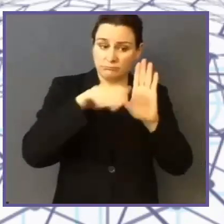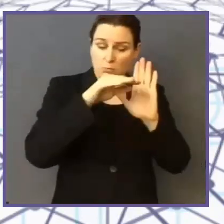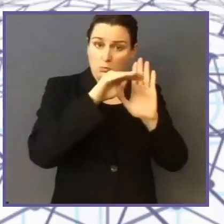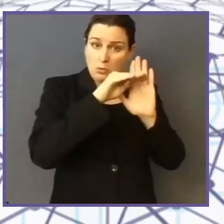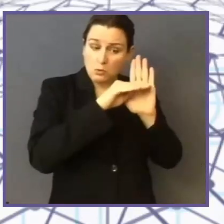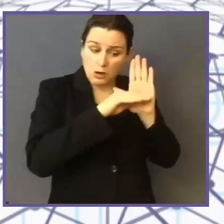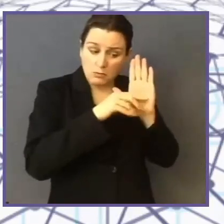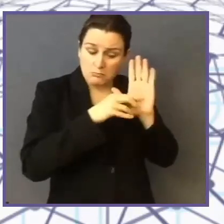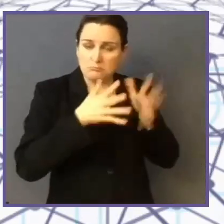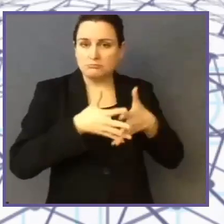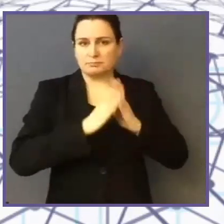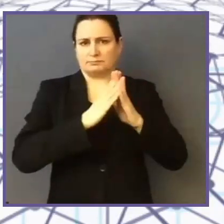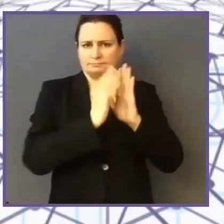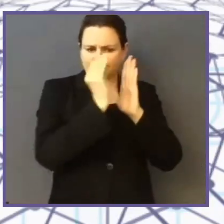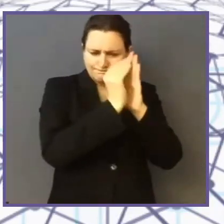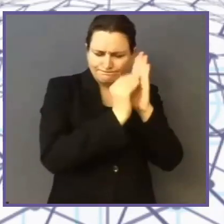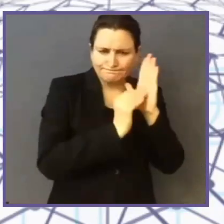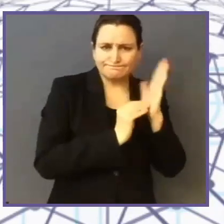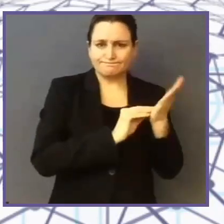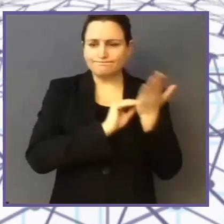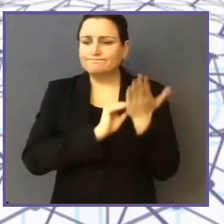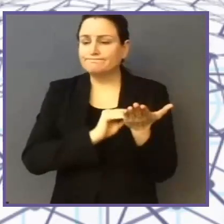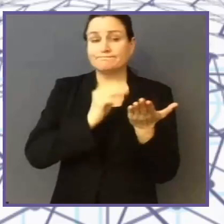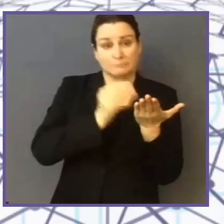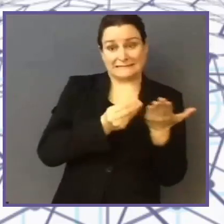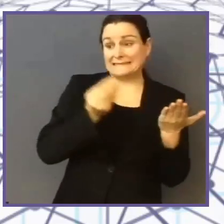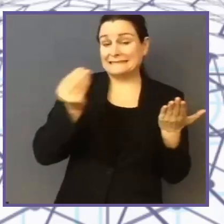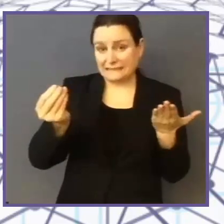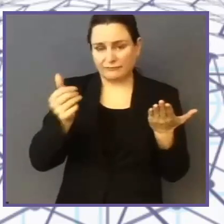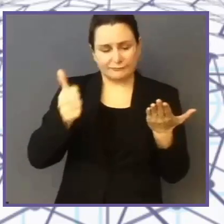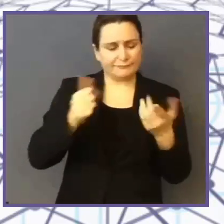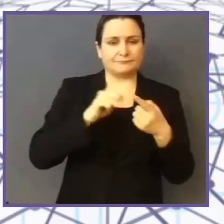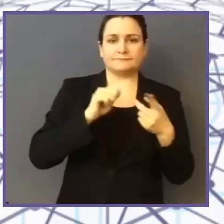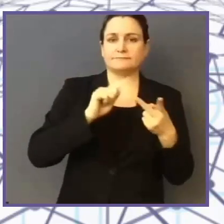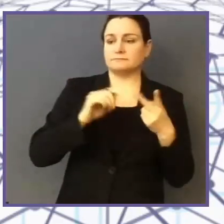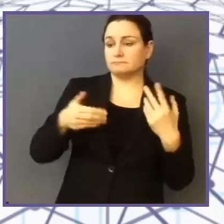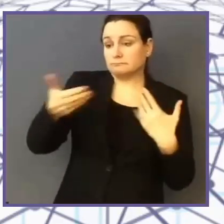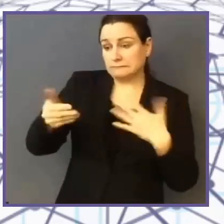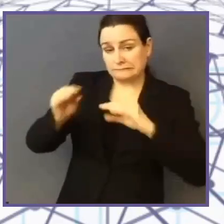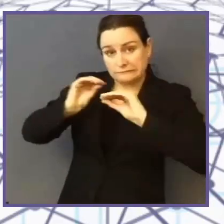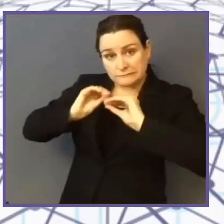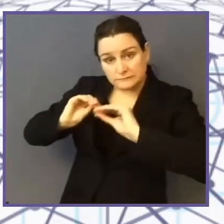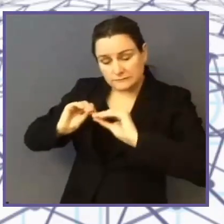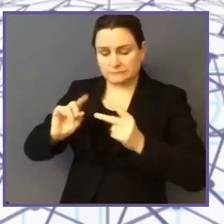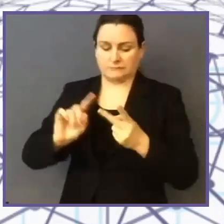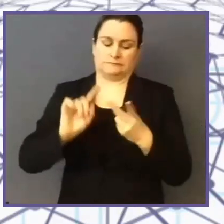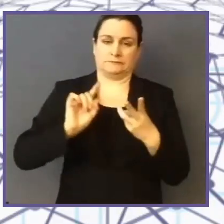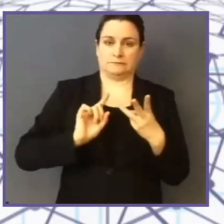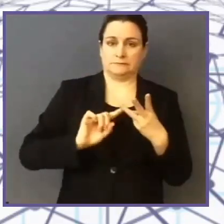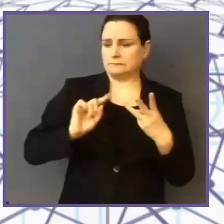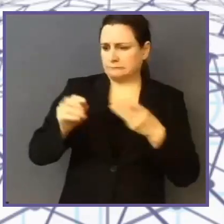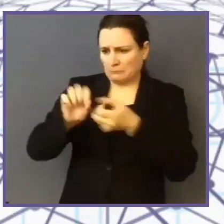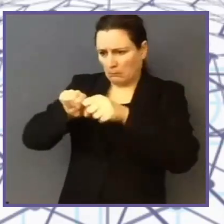including repairs, and monitoring and evaluation, there is a crucial role to be played by op